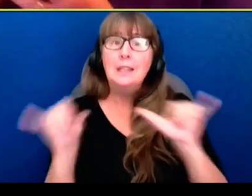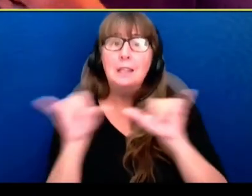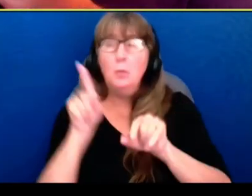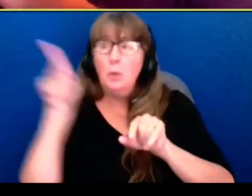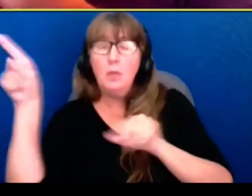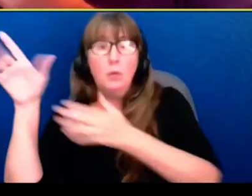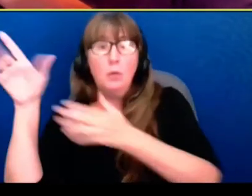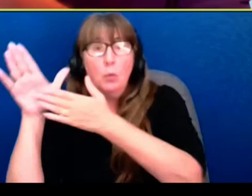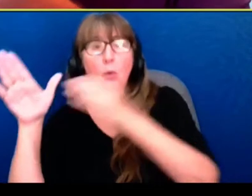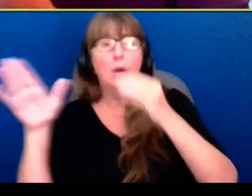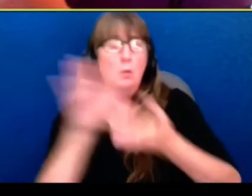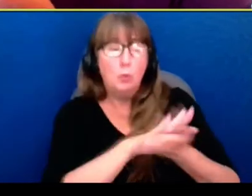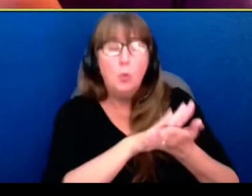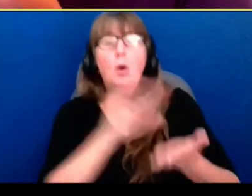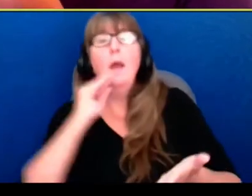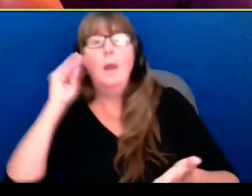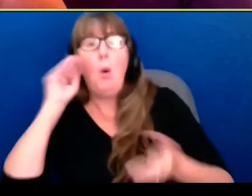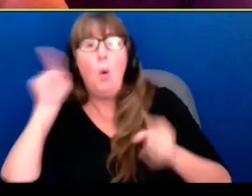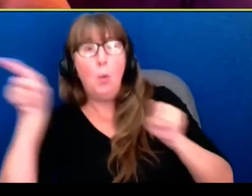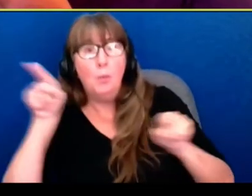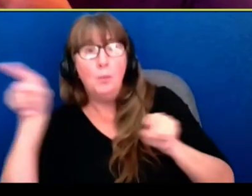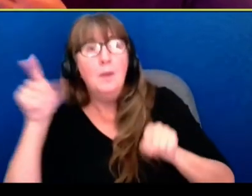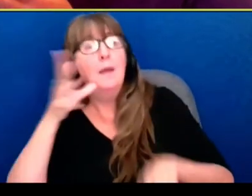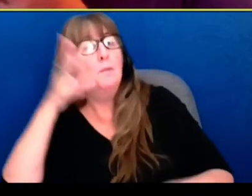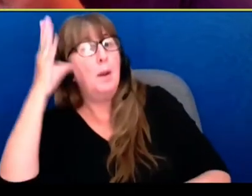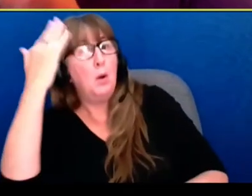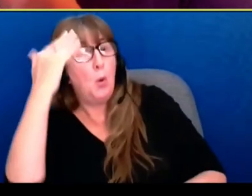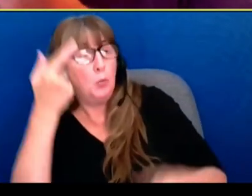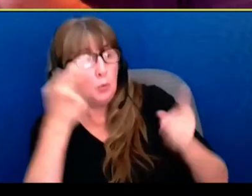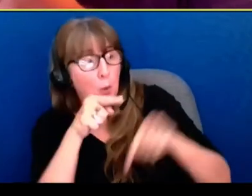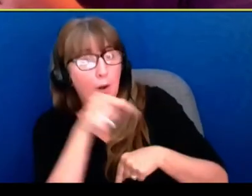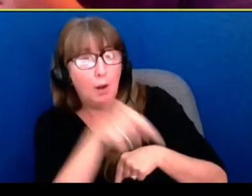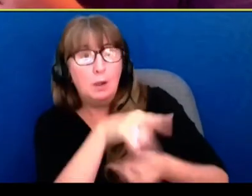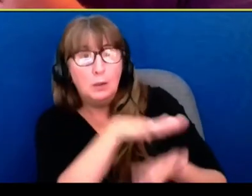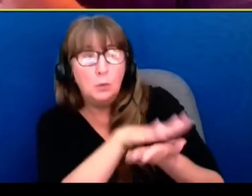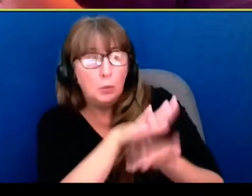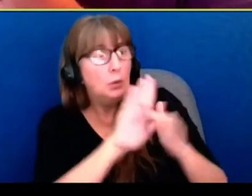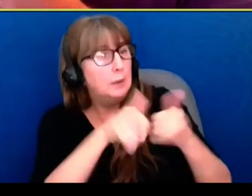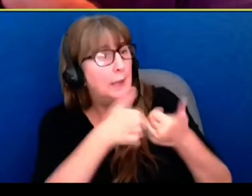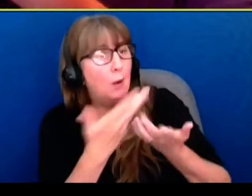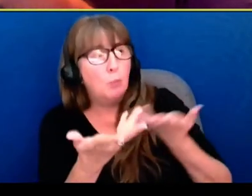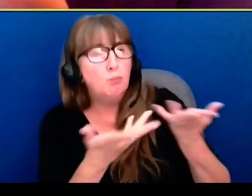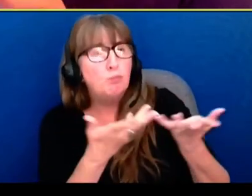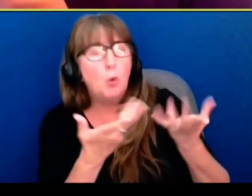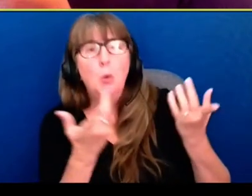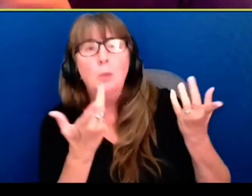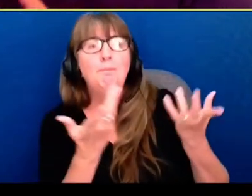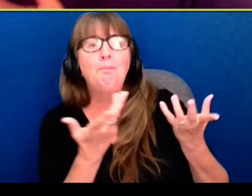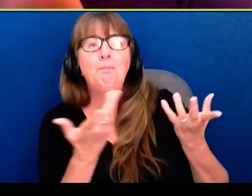If a parent knows what's going on at school and how, you know what, what, what services